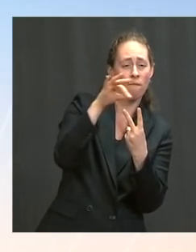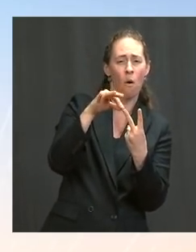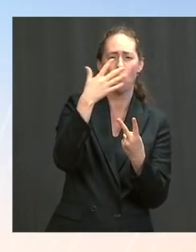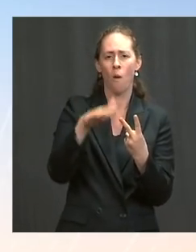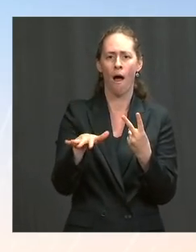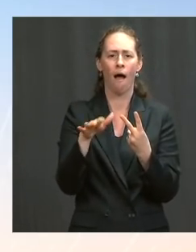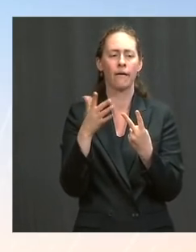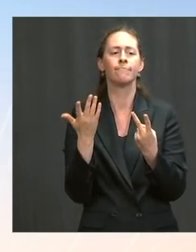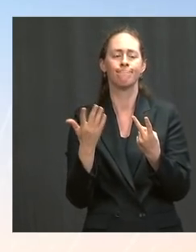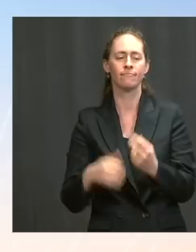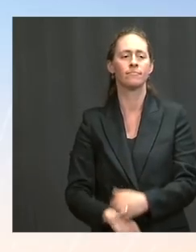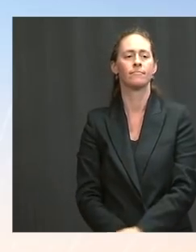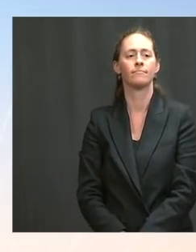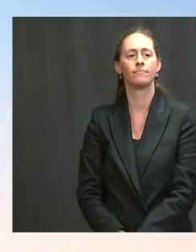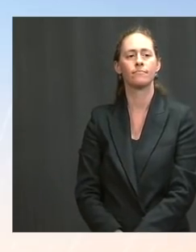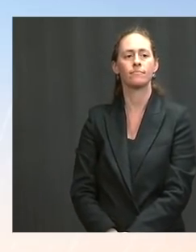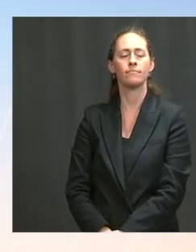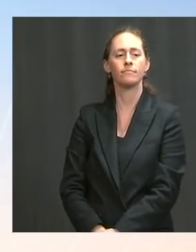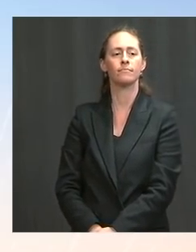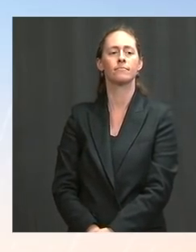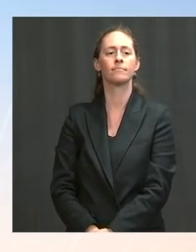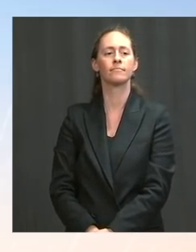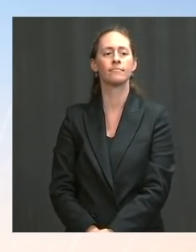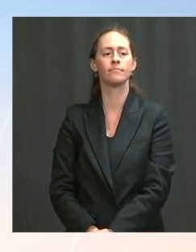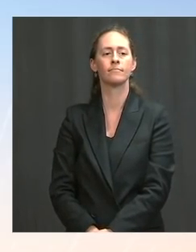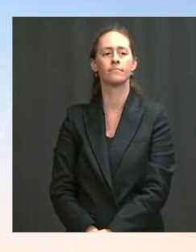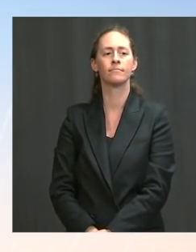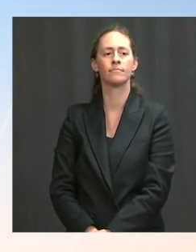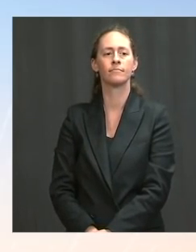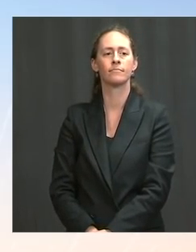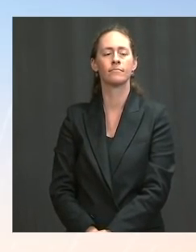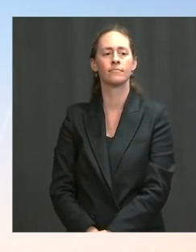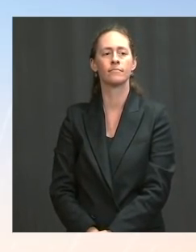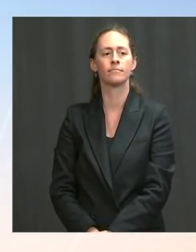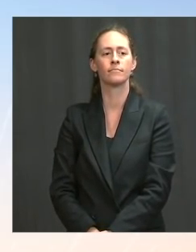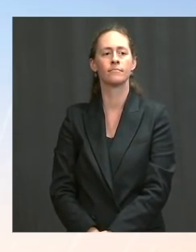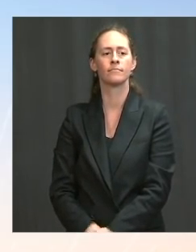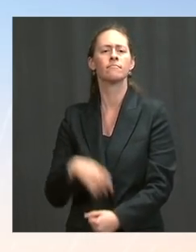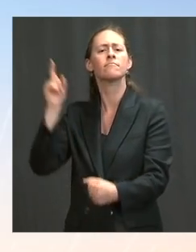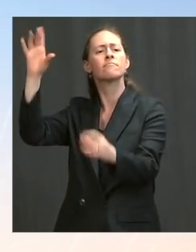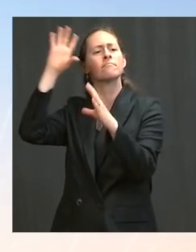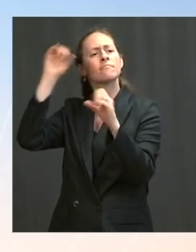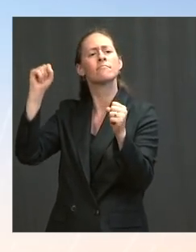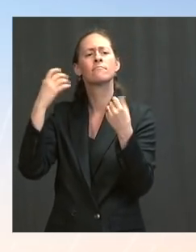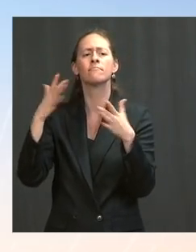on the very plan that he had just agreed to, which was not his intent. And he wanted to make clear that was not his intent.